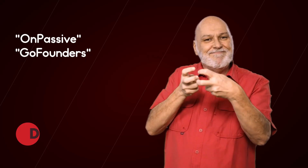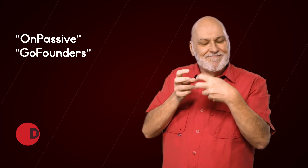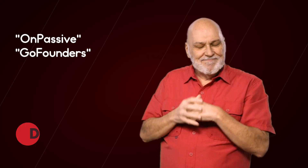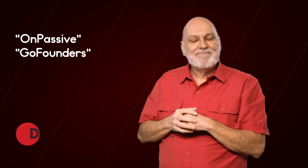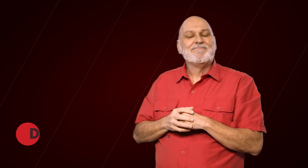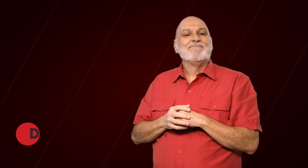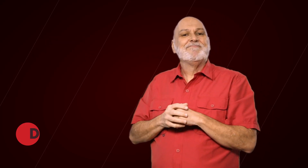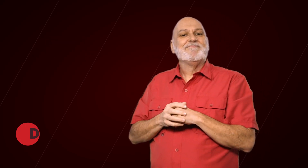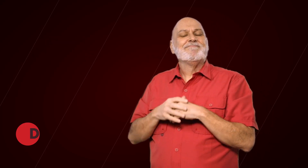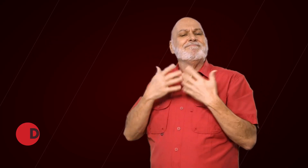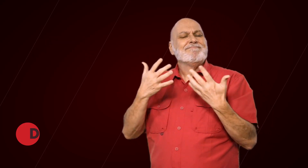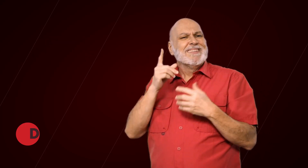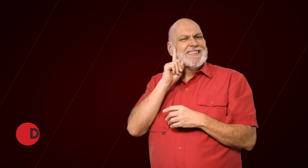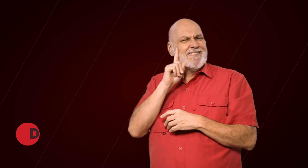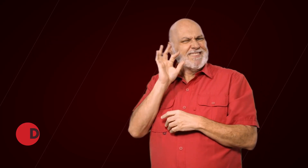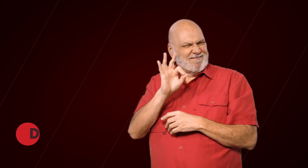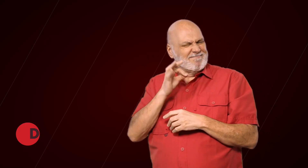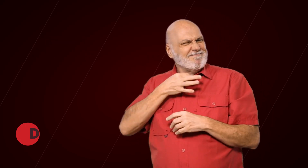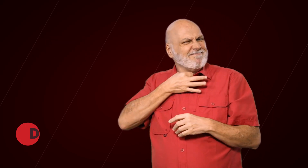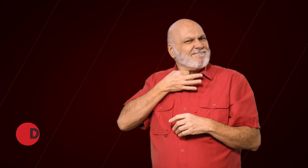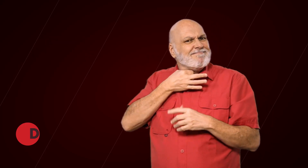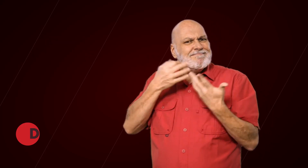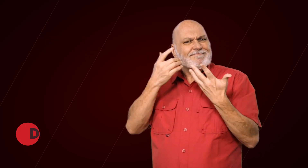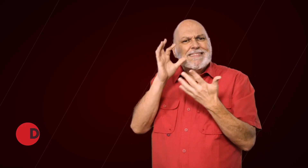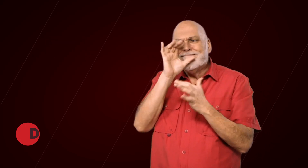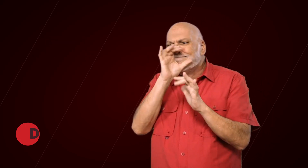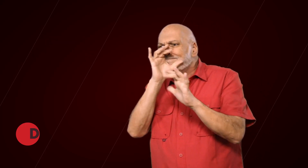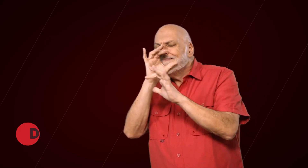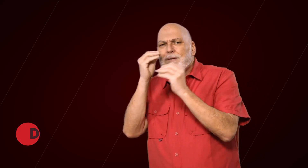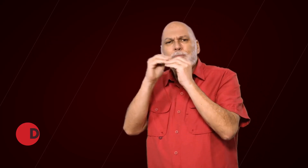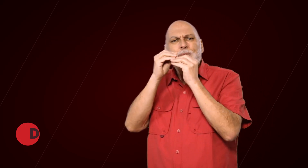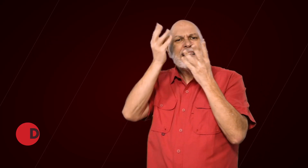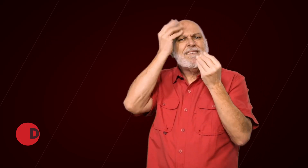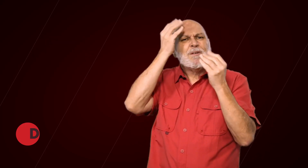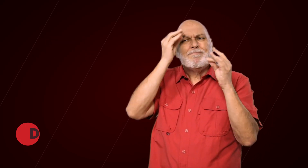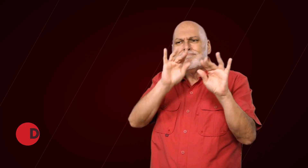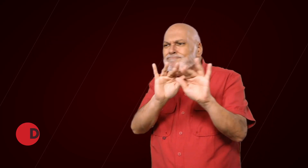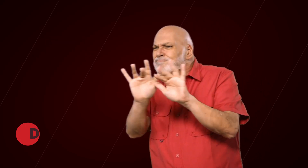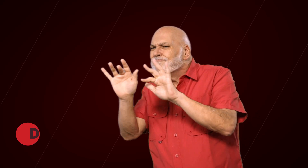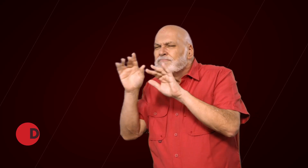After DeafDots made inquiries,